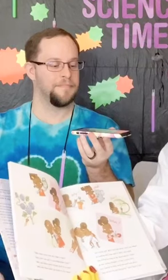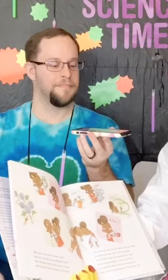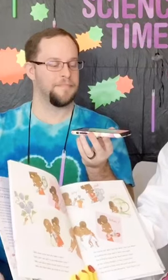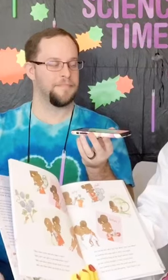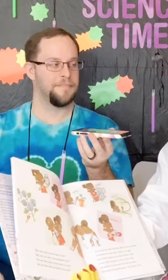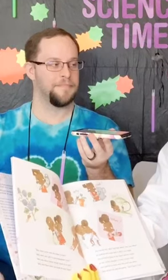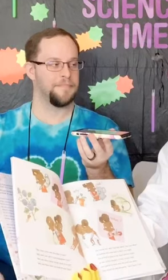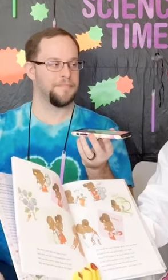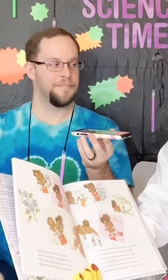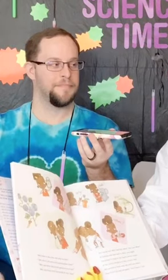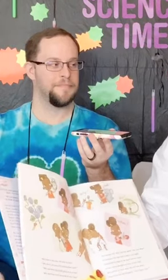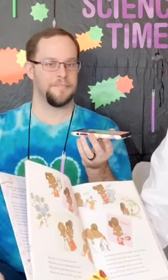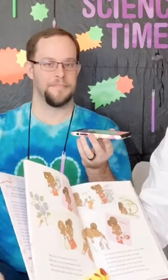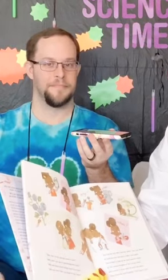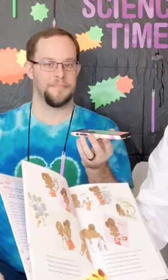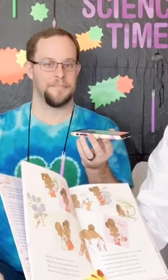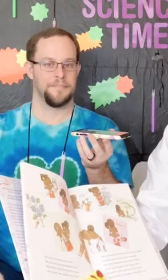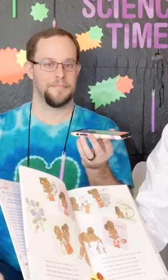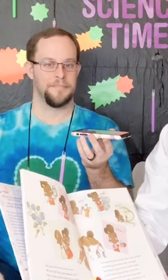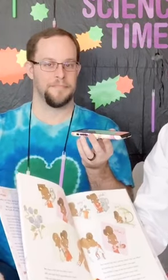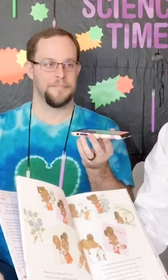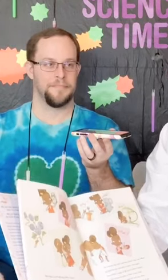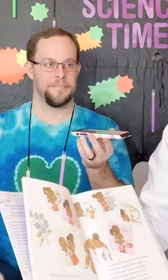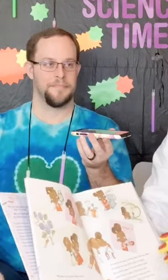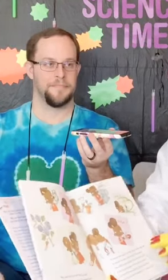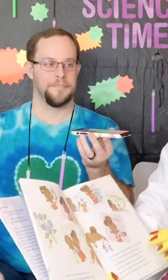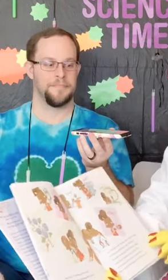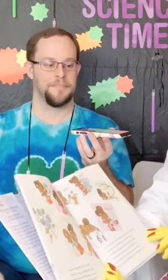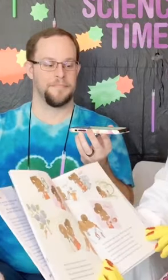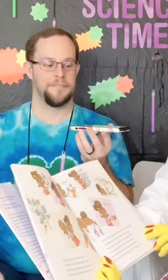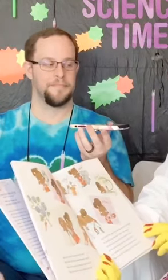Why are there hairs up inside of your nose?